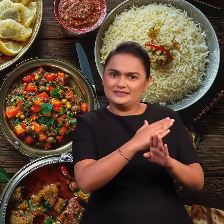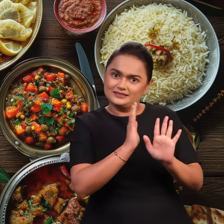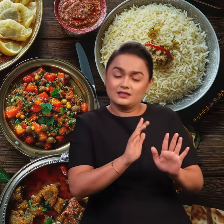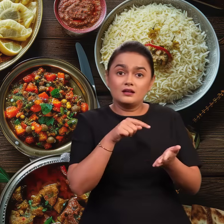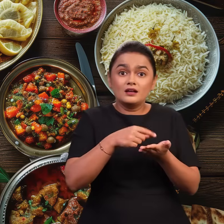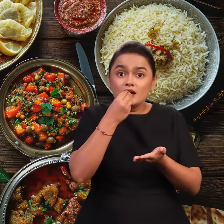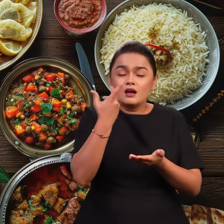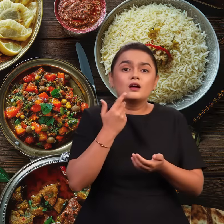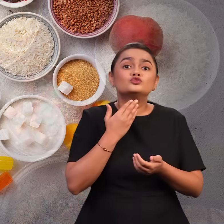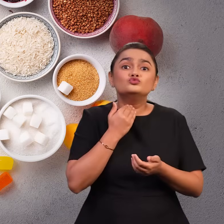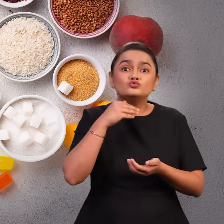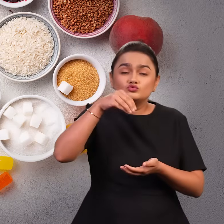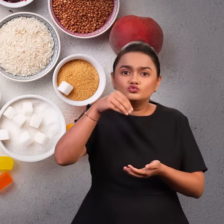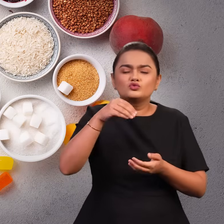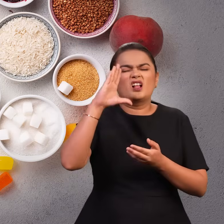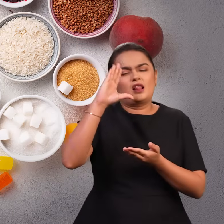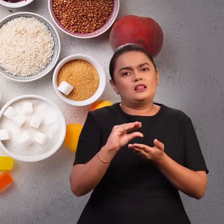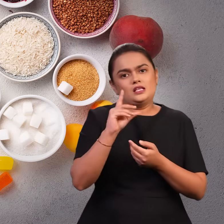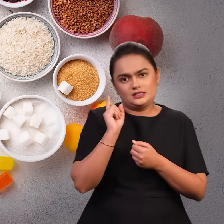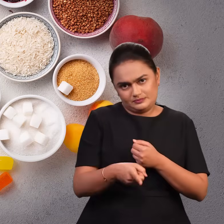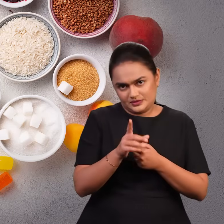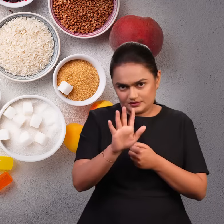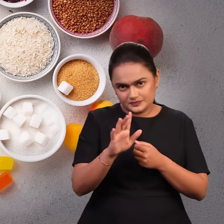Cocaine. May sugar typically come?